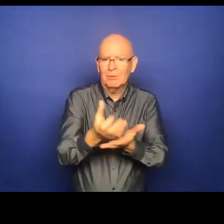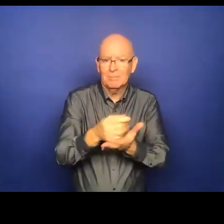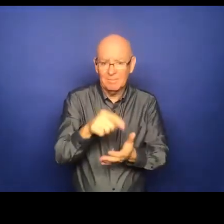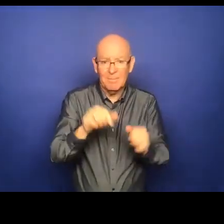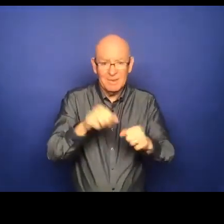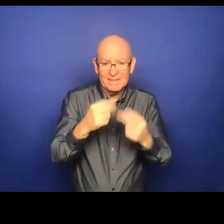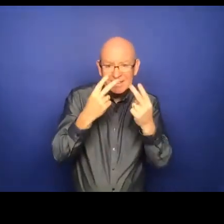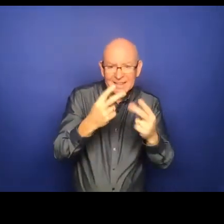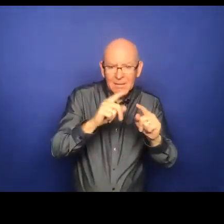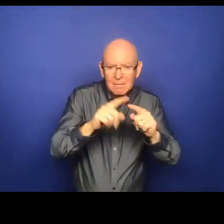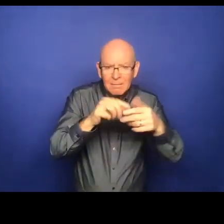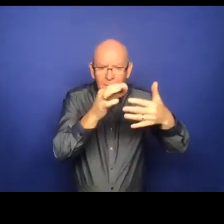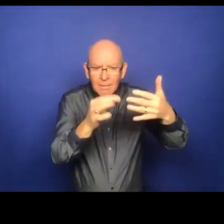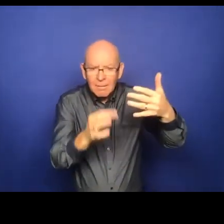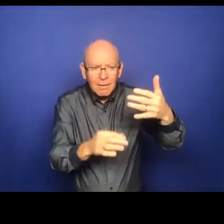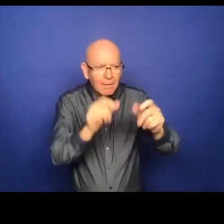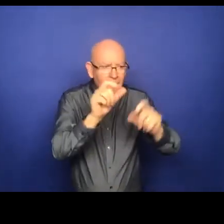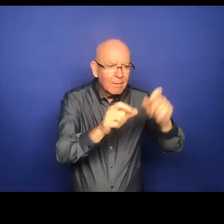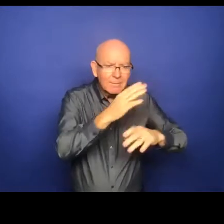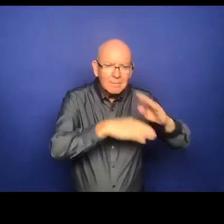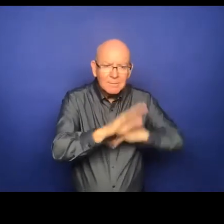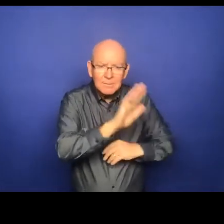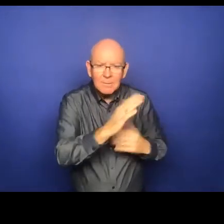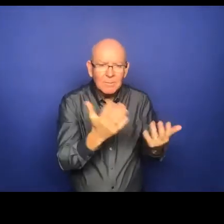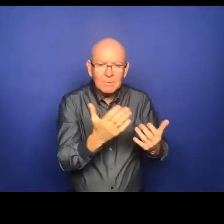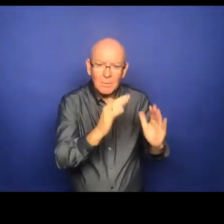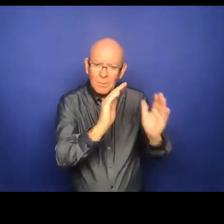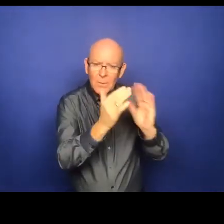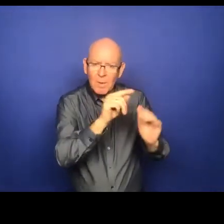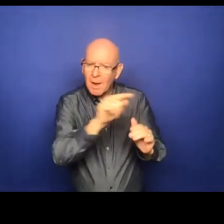, as well as specific COVID-19 outcomes and these